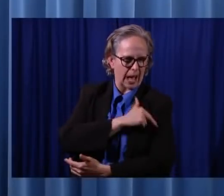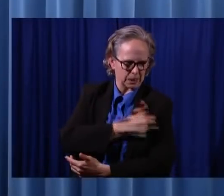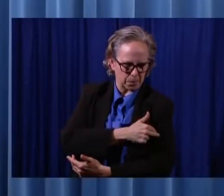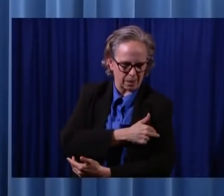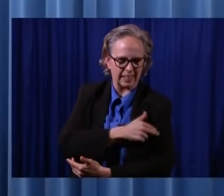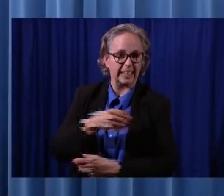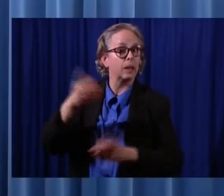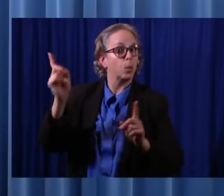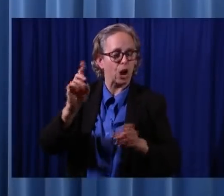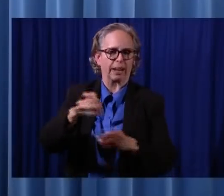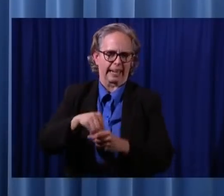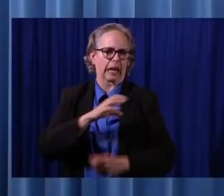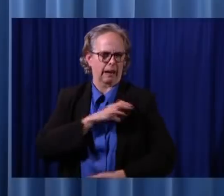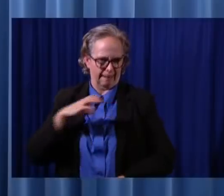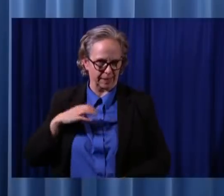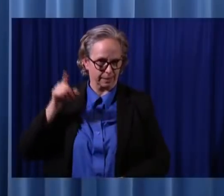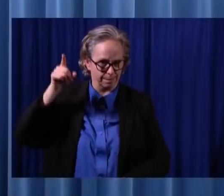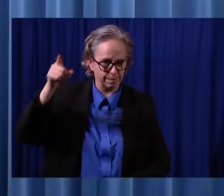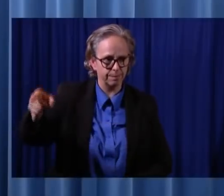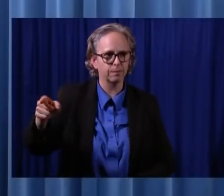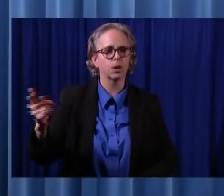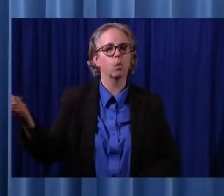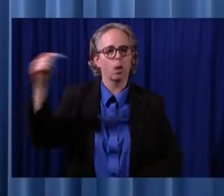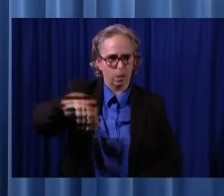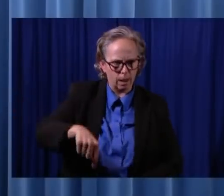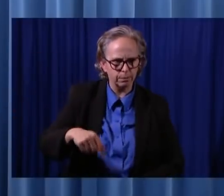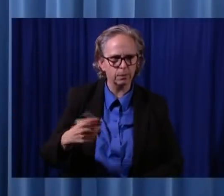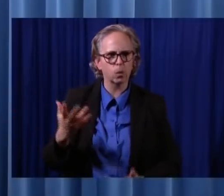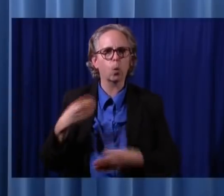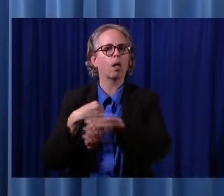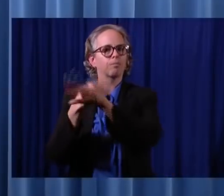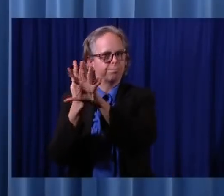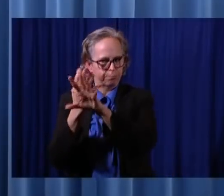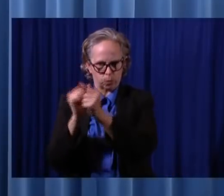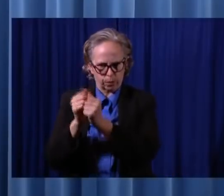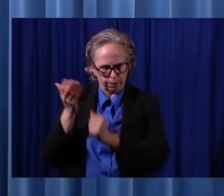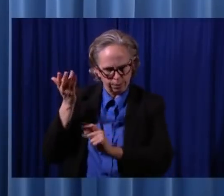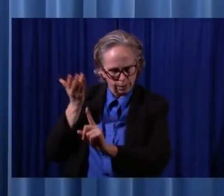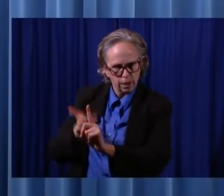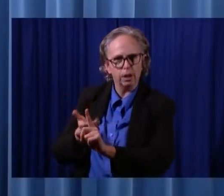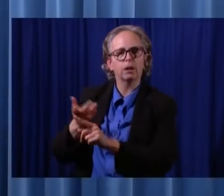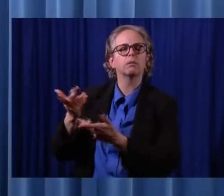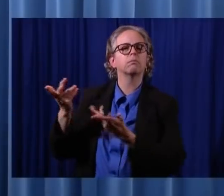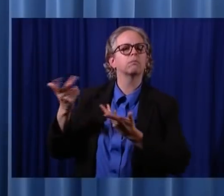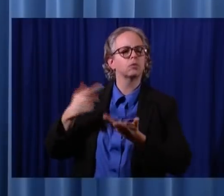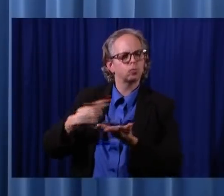HEALTHY . AT A PRESS CONFERENCE LATER THIS WEEK, ACTUALLY LATE ON THURSDAY, THURSDAY WE WILL HAVE